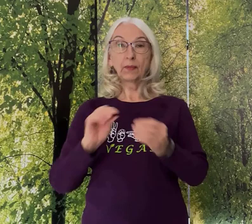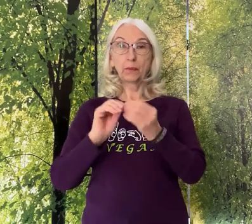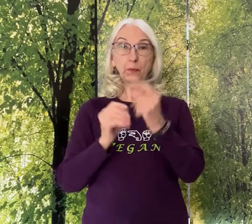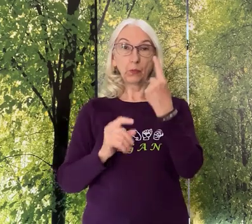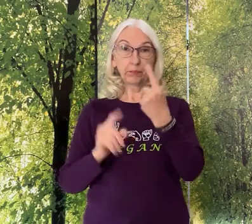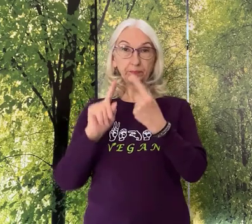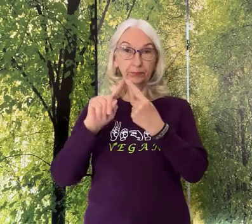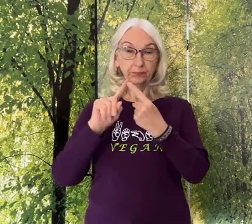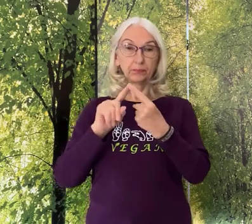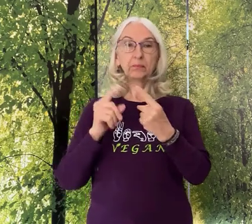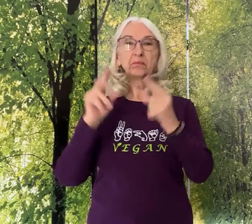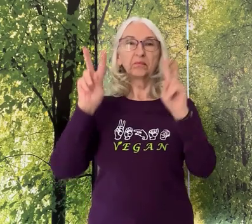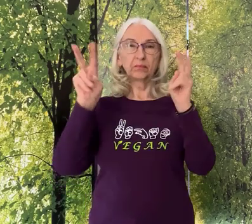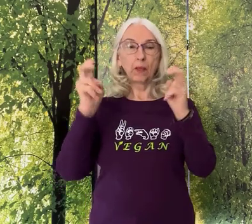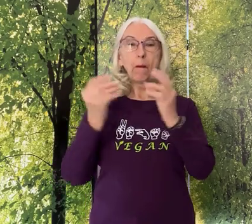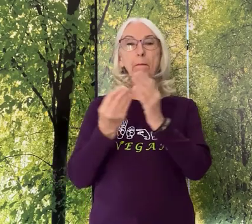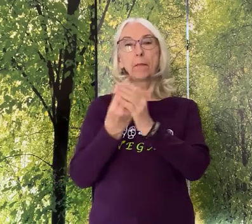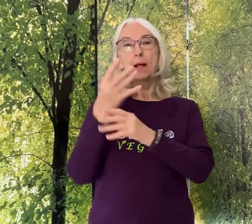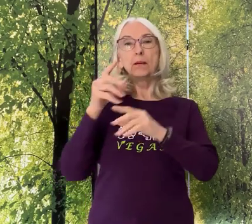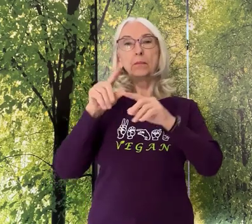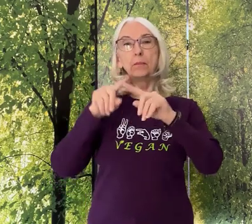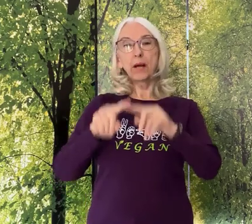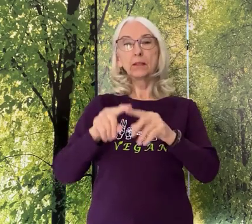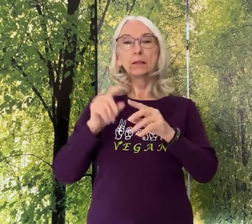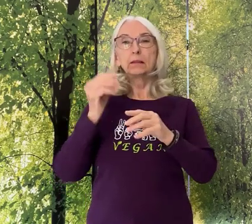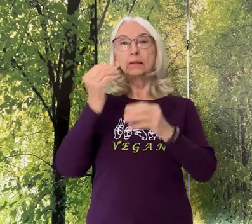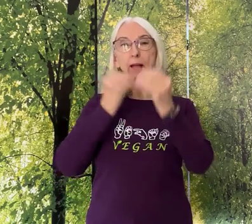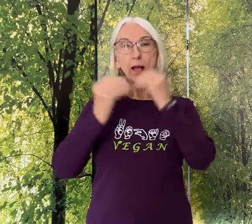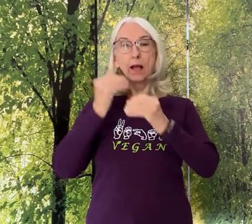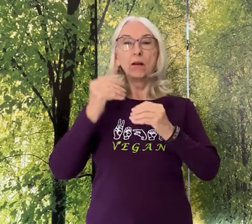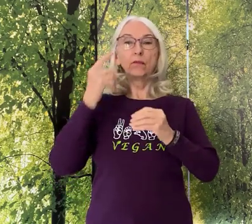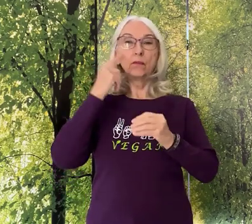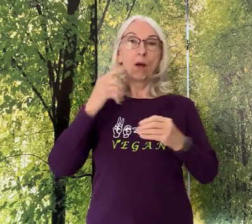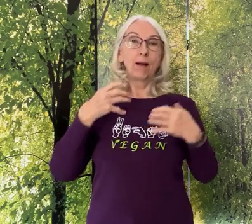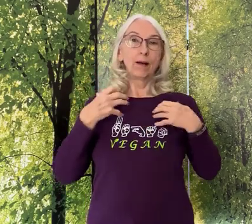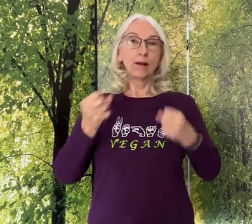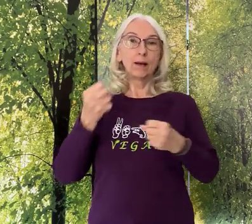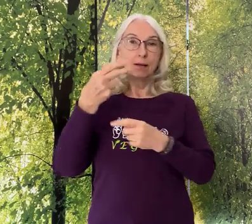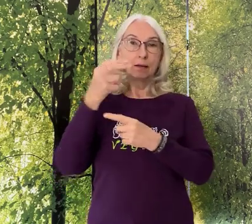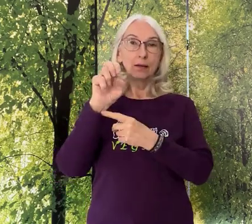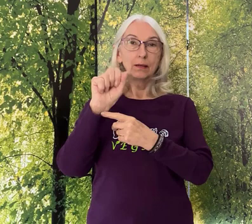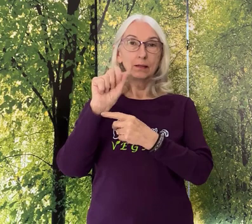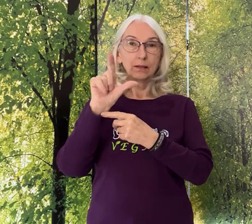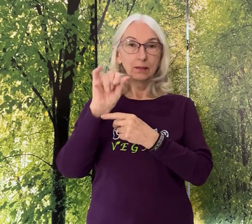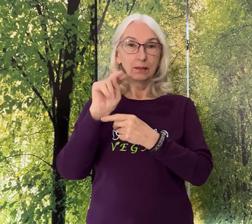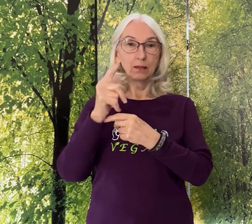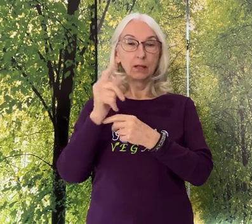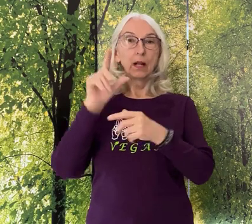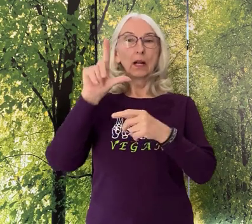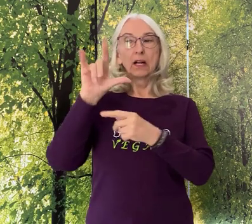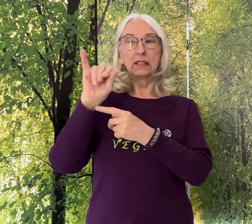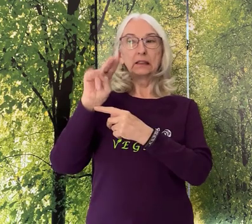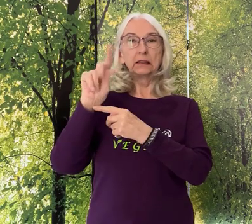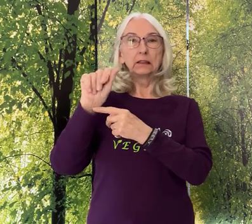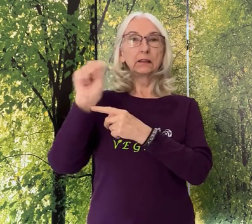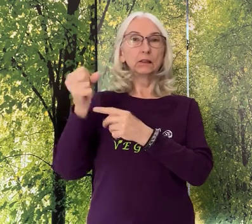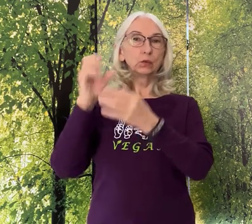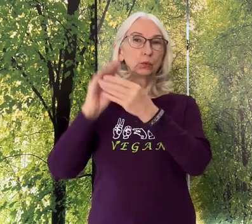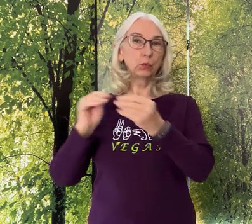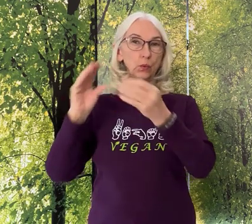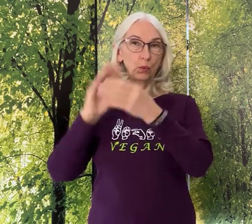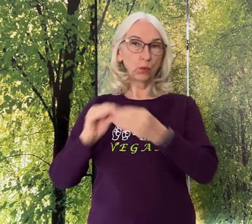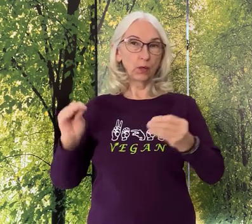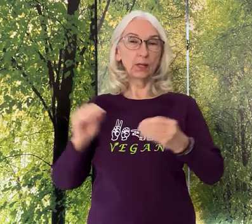1. Plant-Based Diet for Healing- Linda’s Story